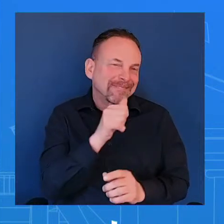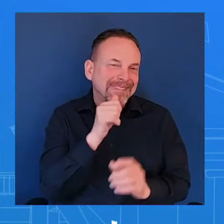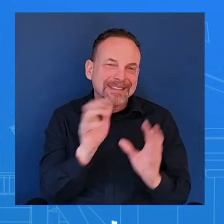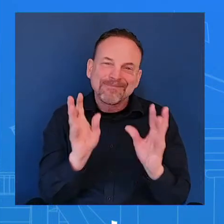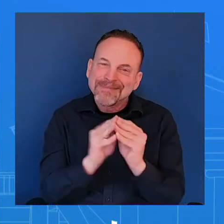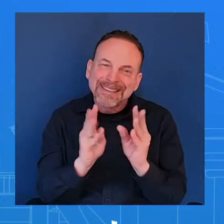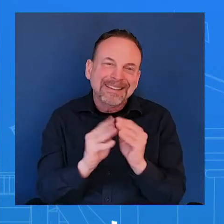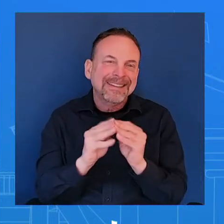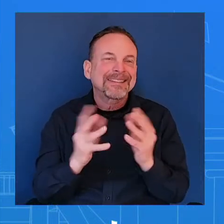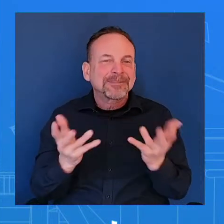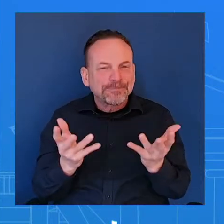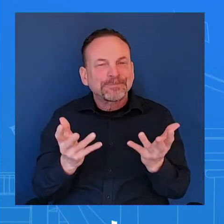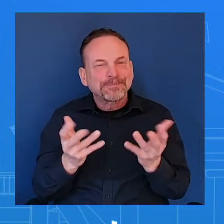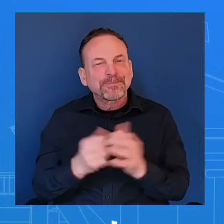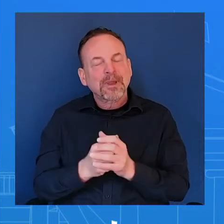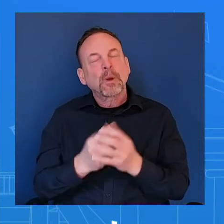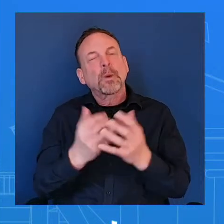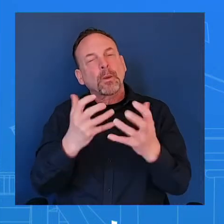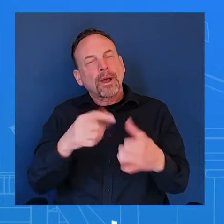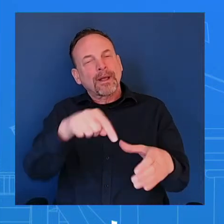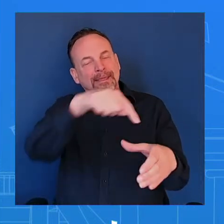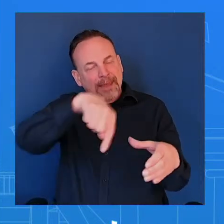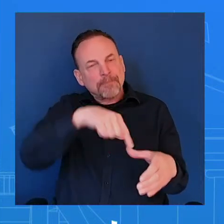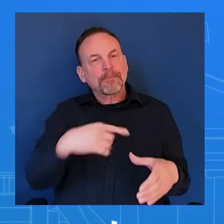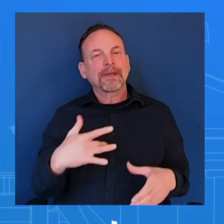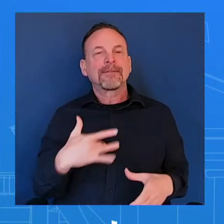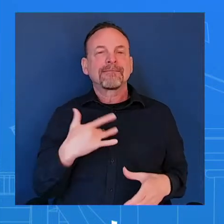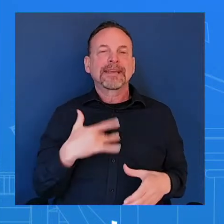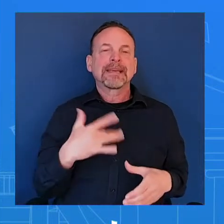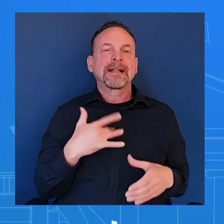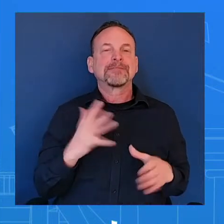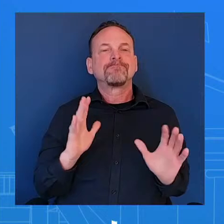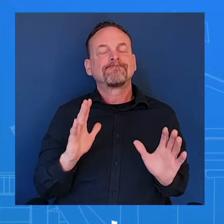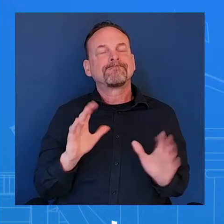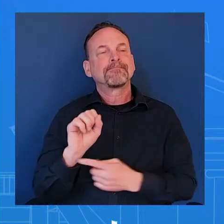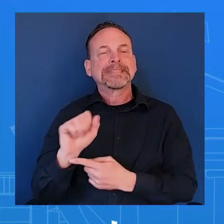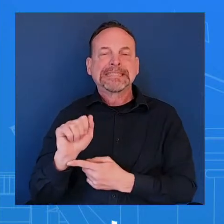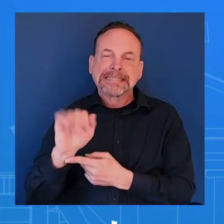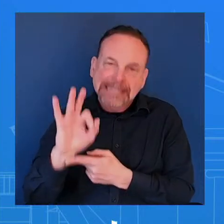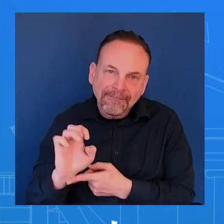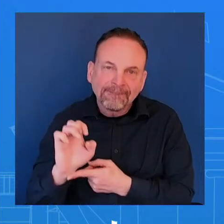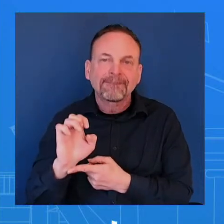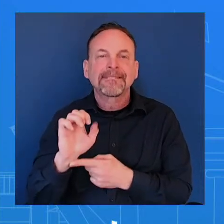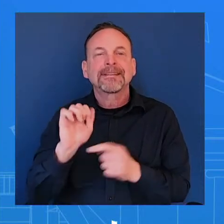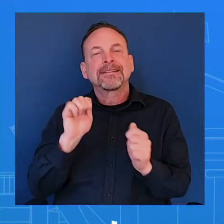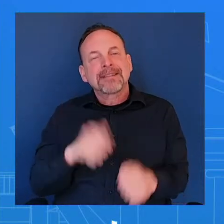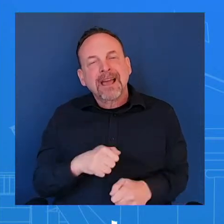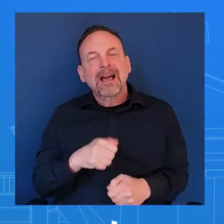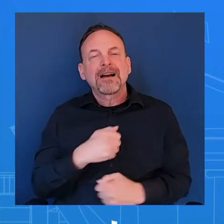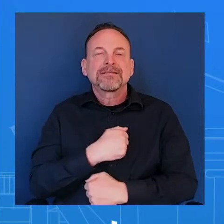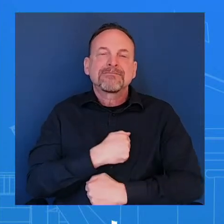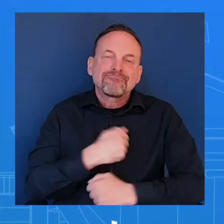that they know that they can speak and -- and just be clear to us and -- and have that -- and be -- know that it is --